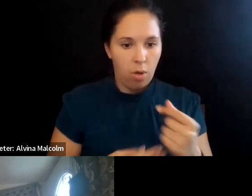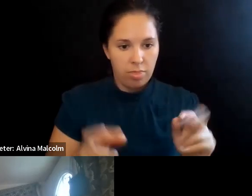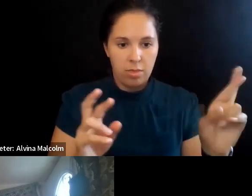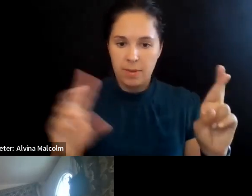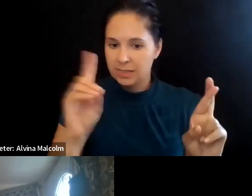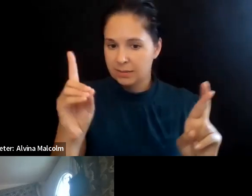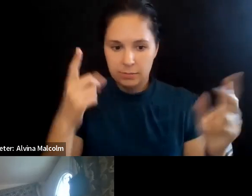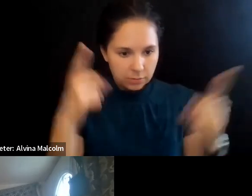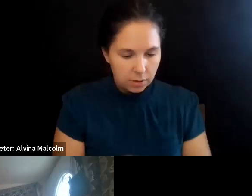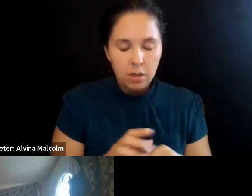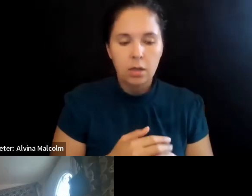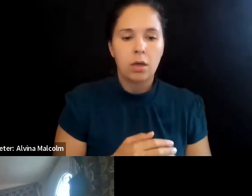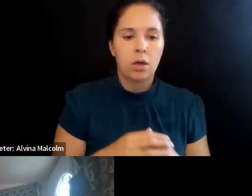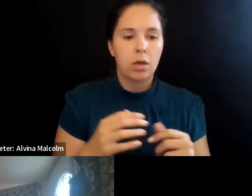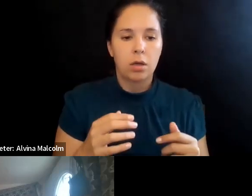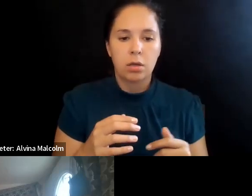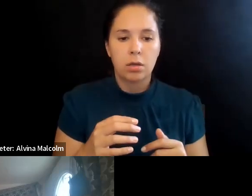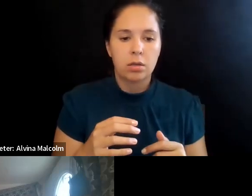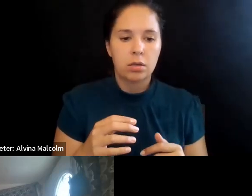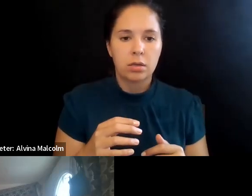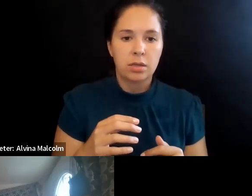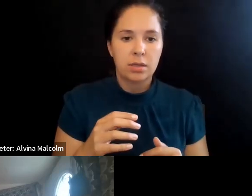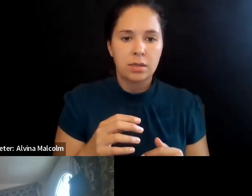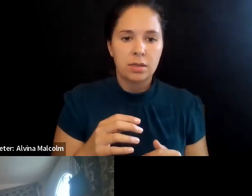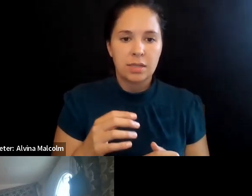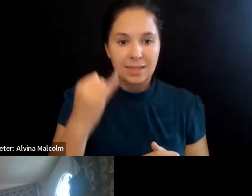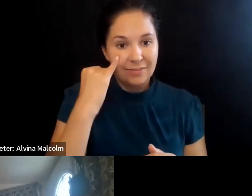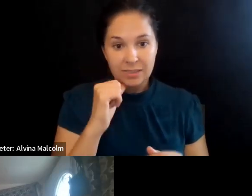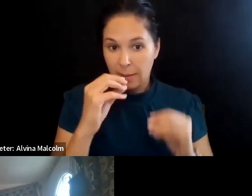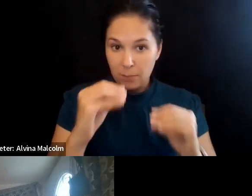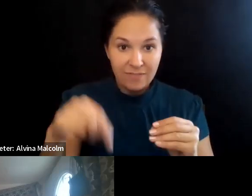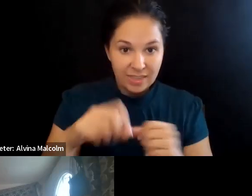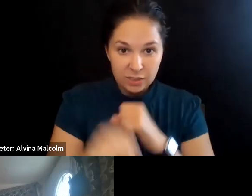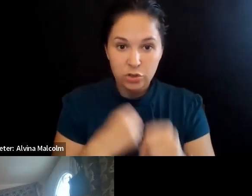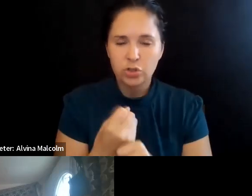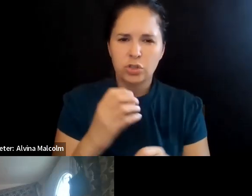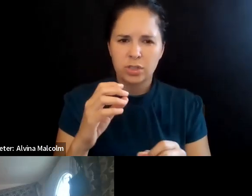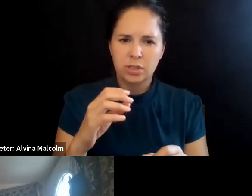previously worked for centers for independent living. The ready for